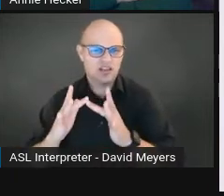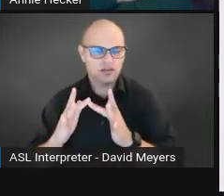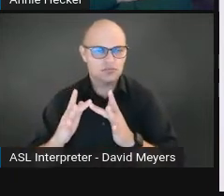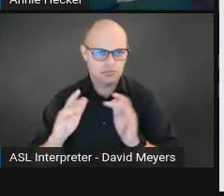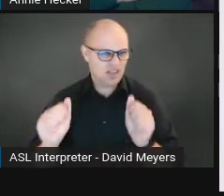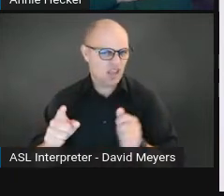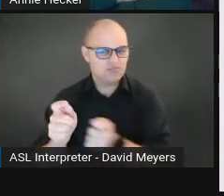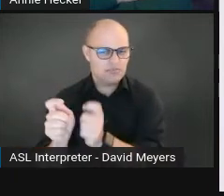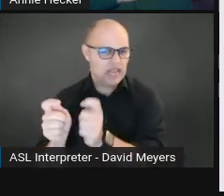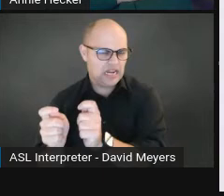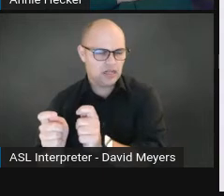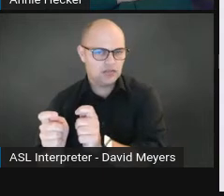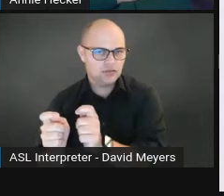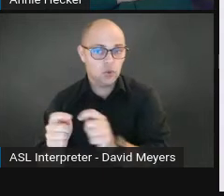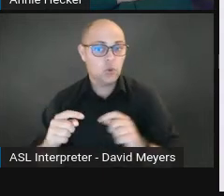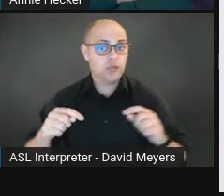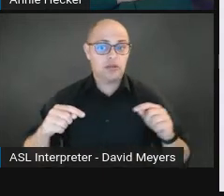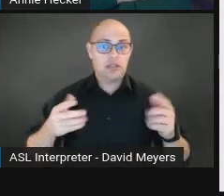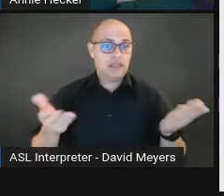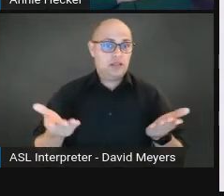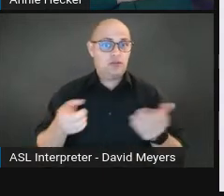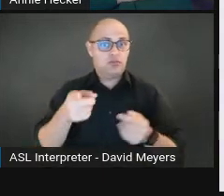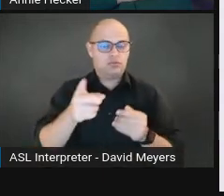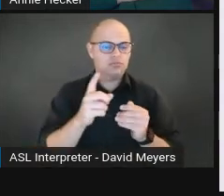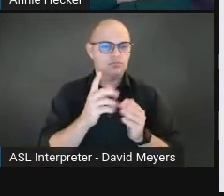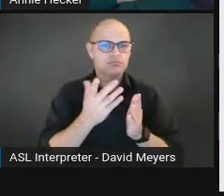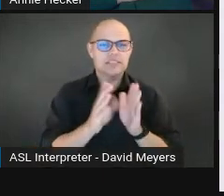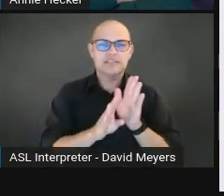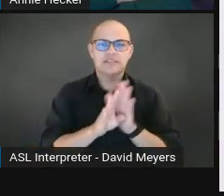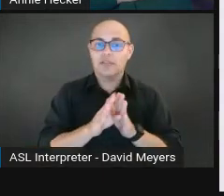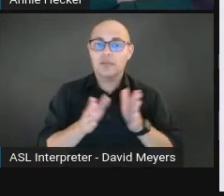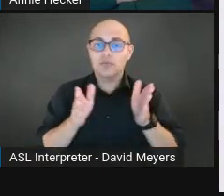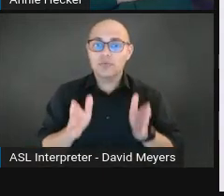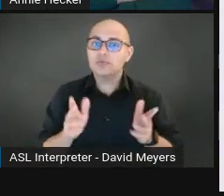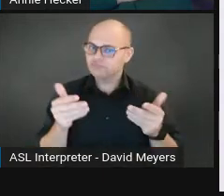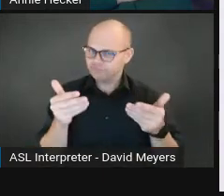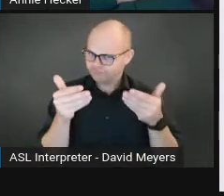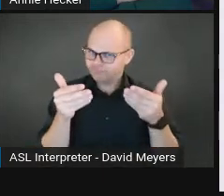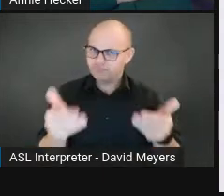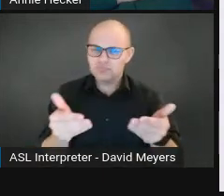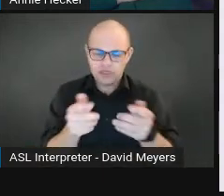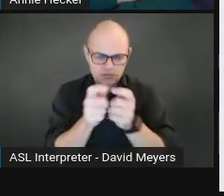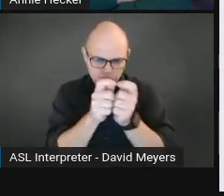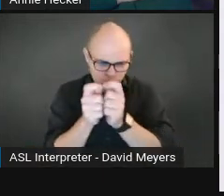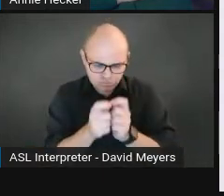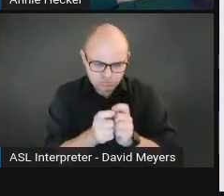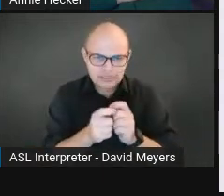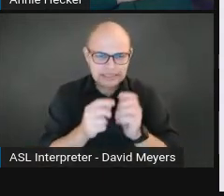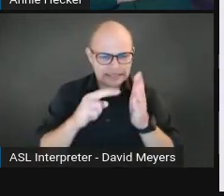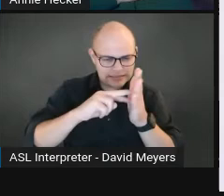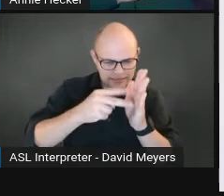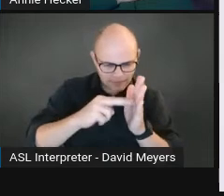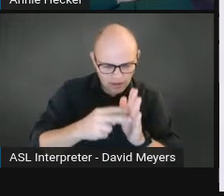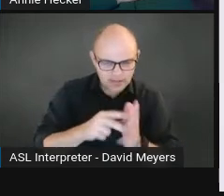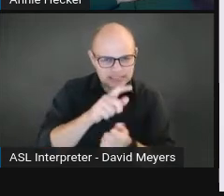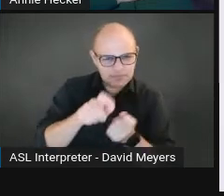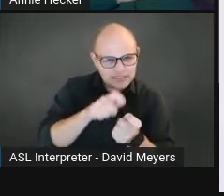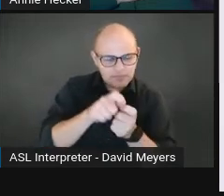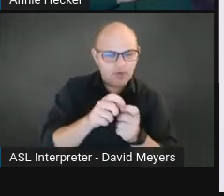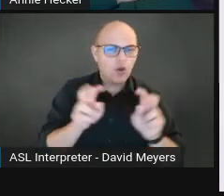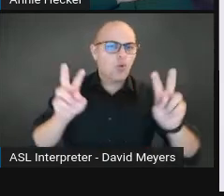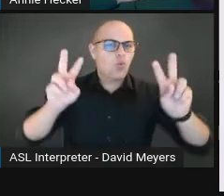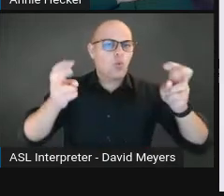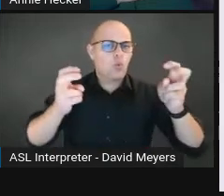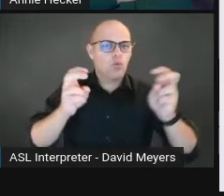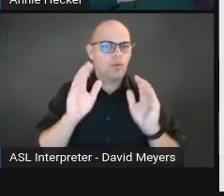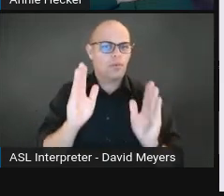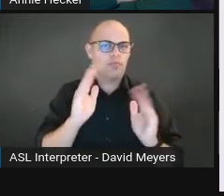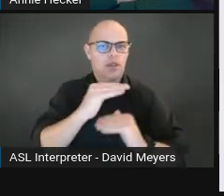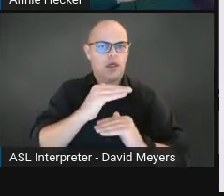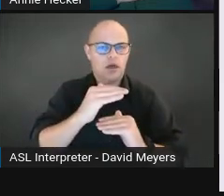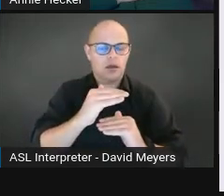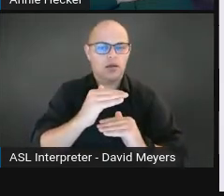Here, the developer has defined a quote block that someone